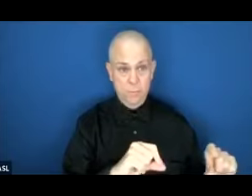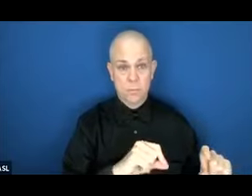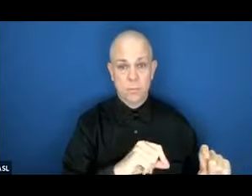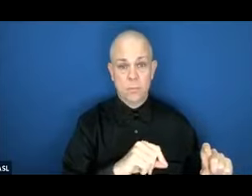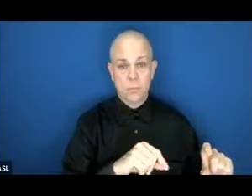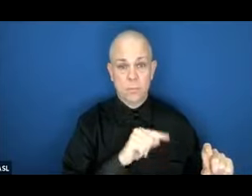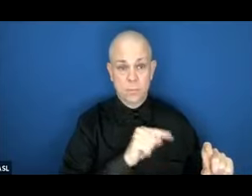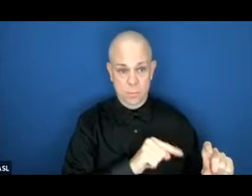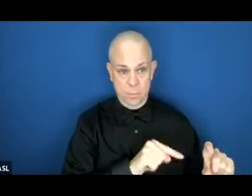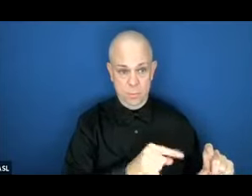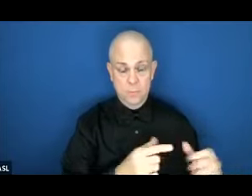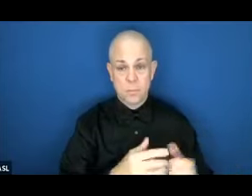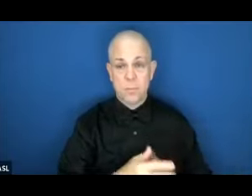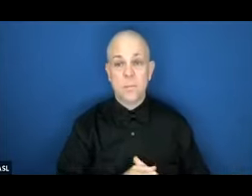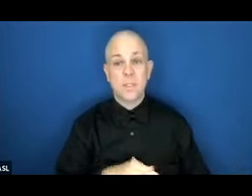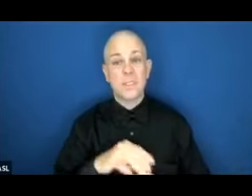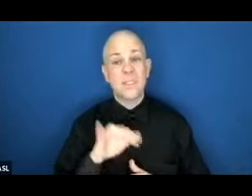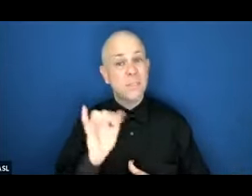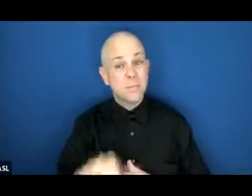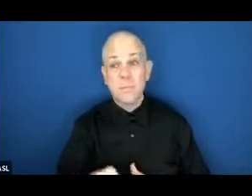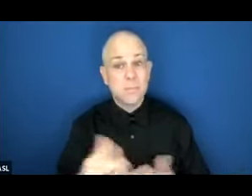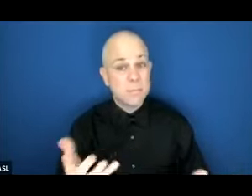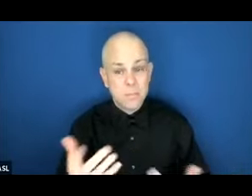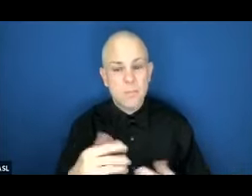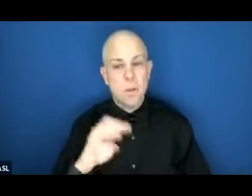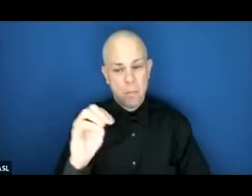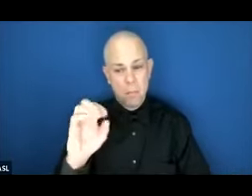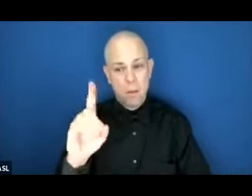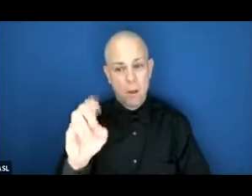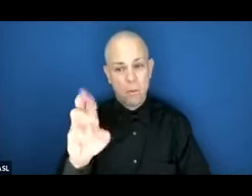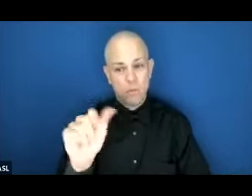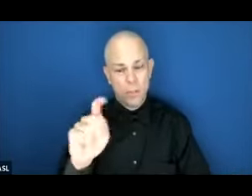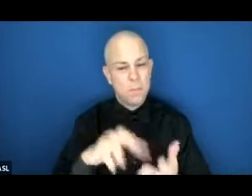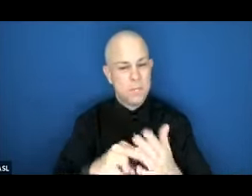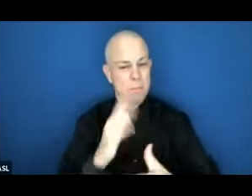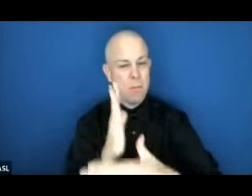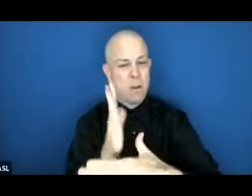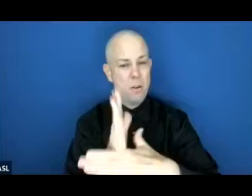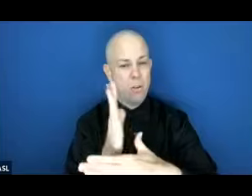burning conditions for this particular part of the country here, the yellow